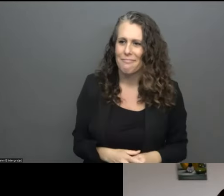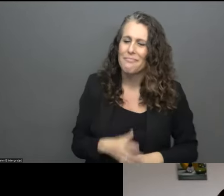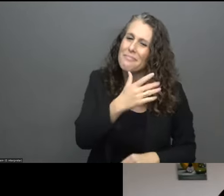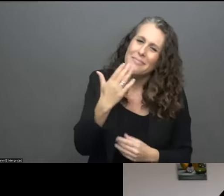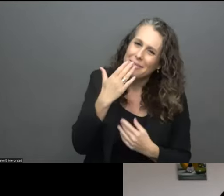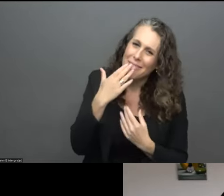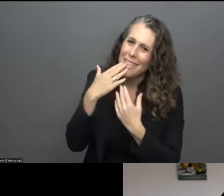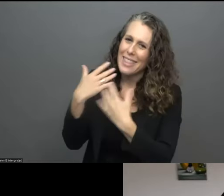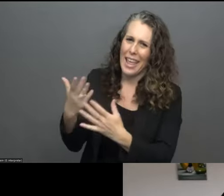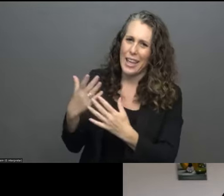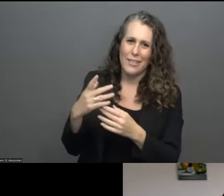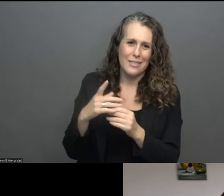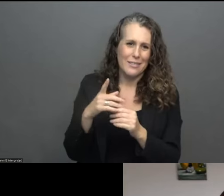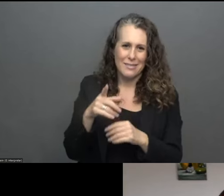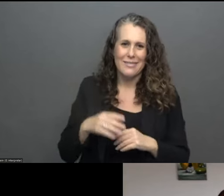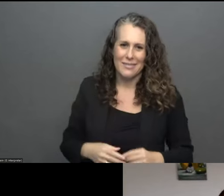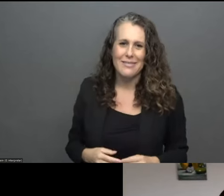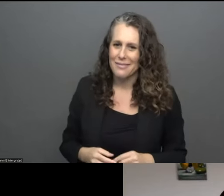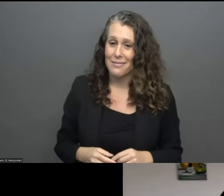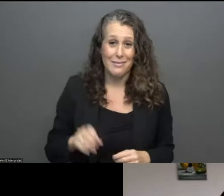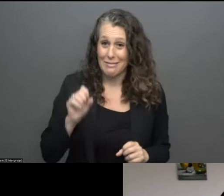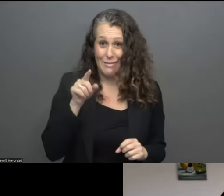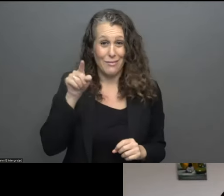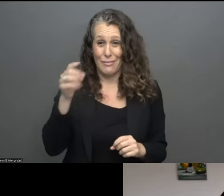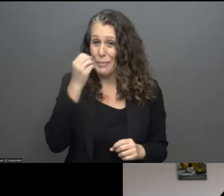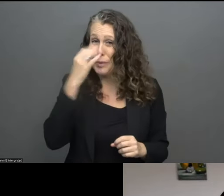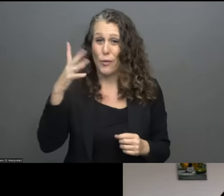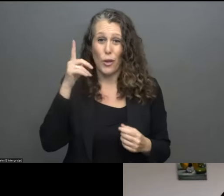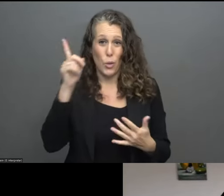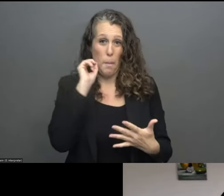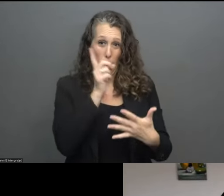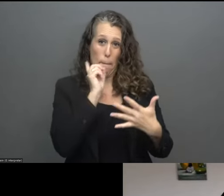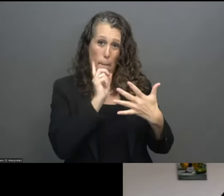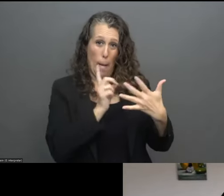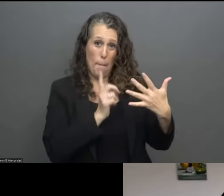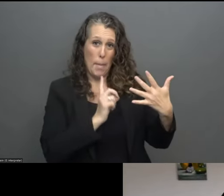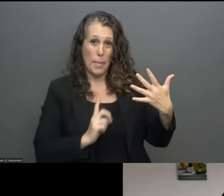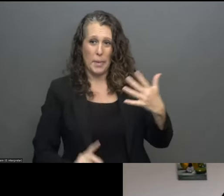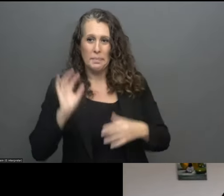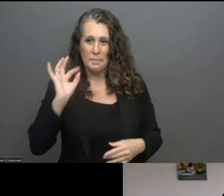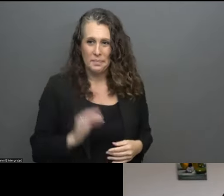point of course on all the issues you, you mentioned. And, well, you refer to a few things